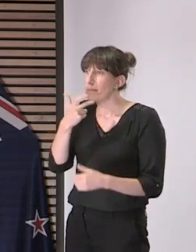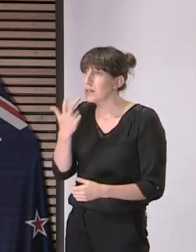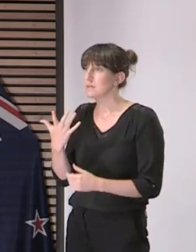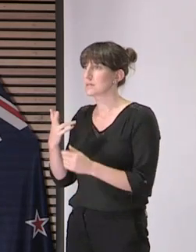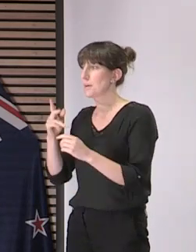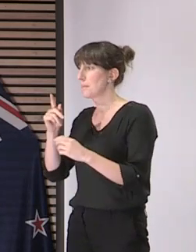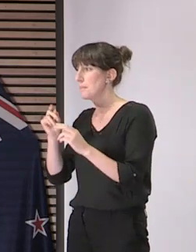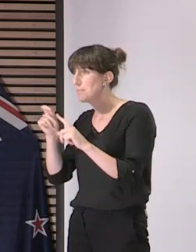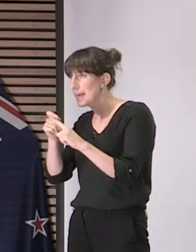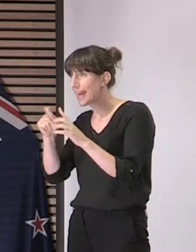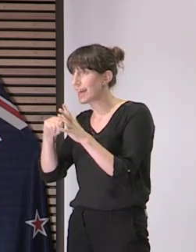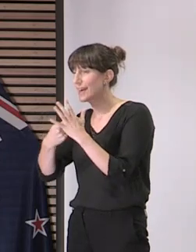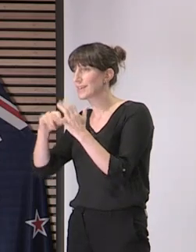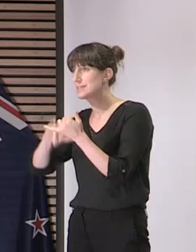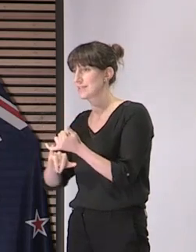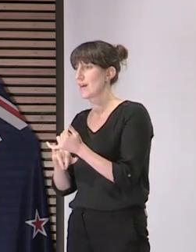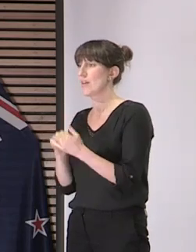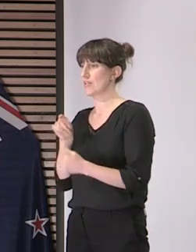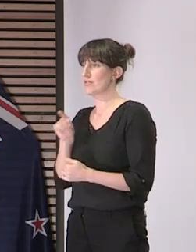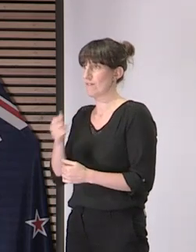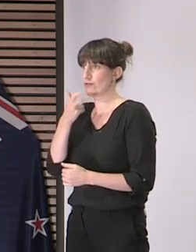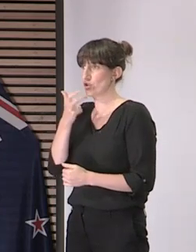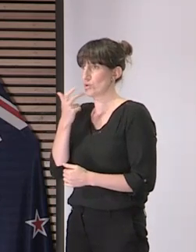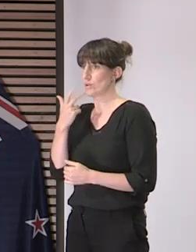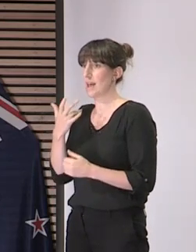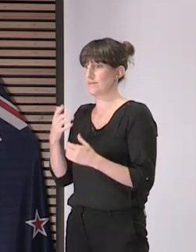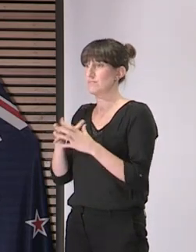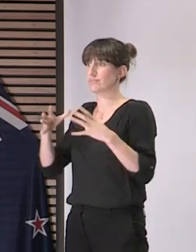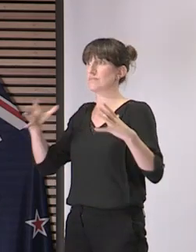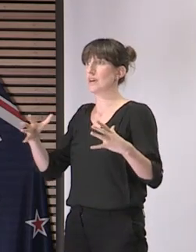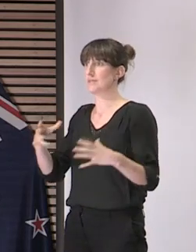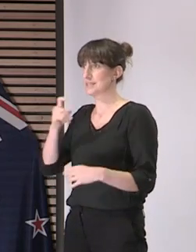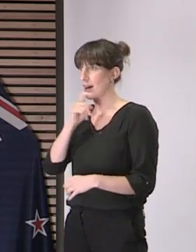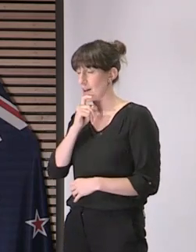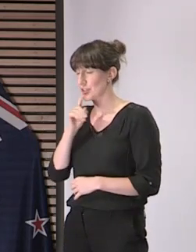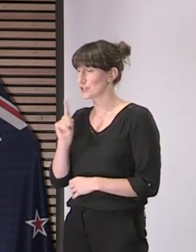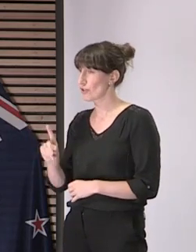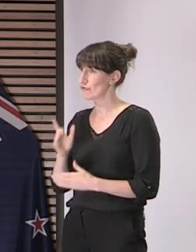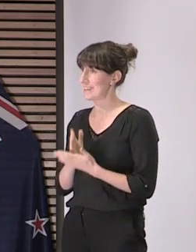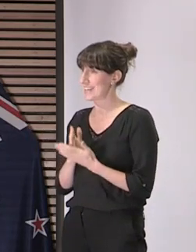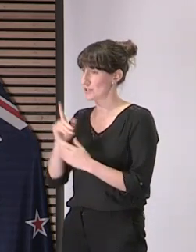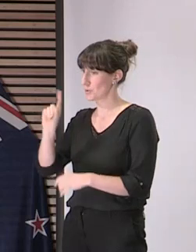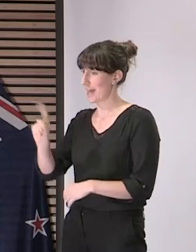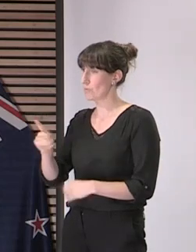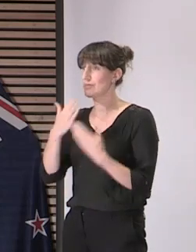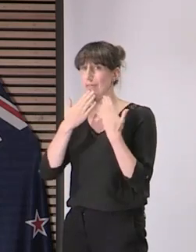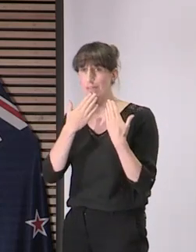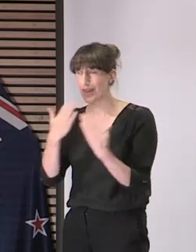industry made up of aels and pears -- apples and pears have